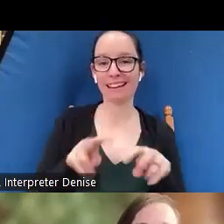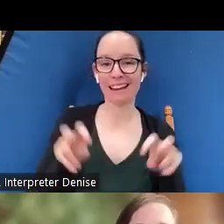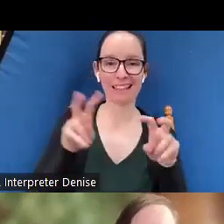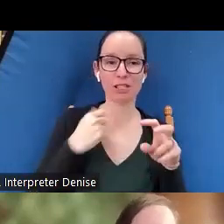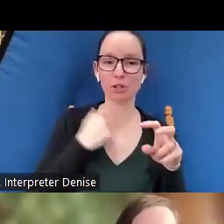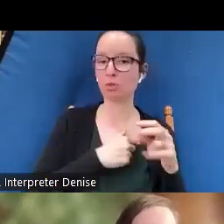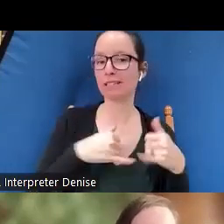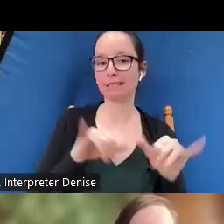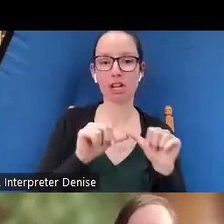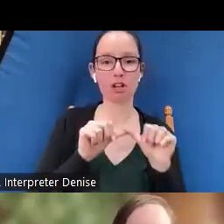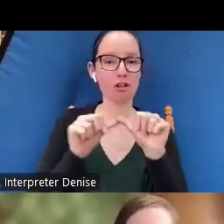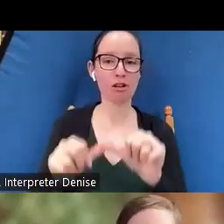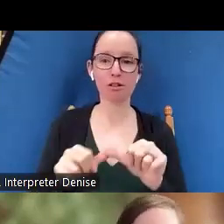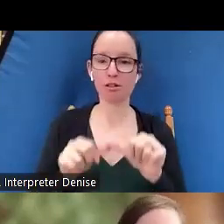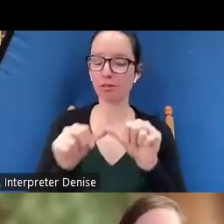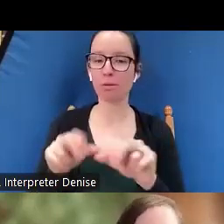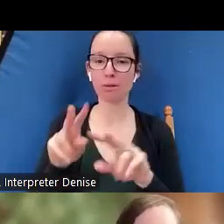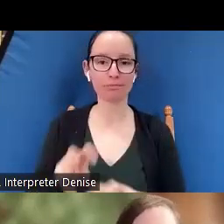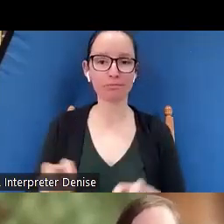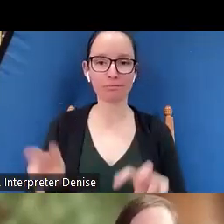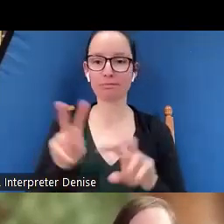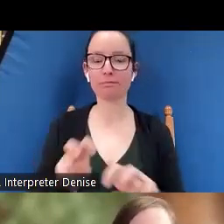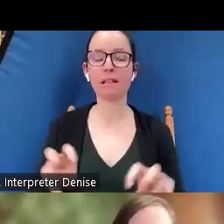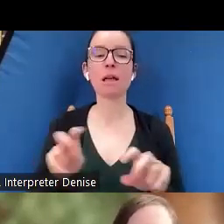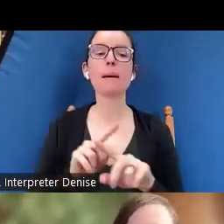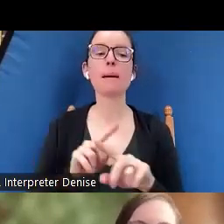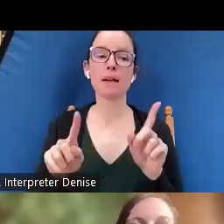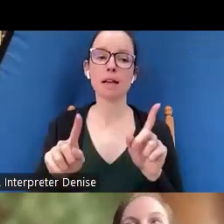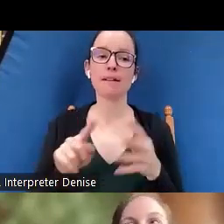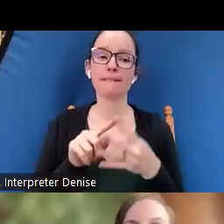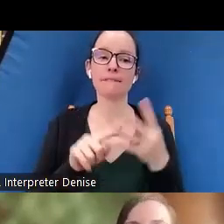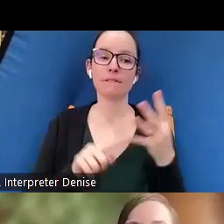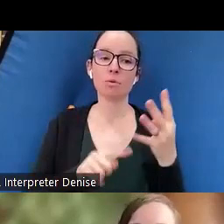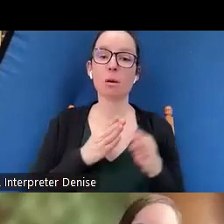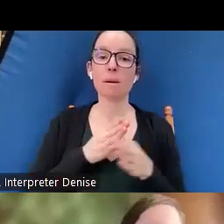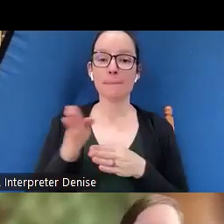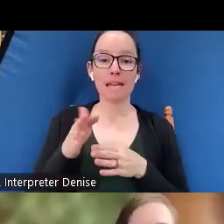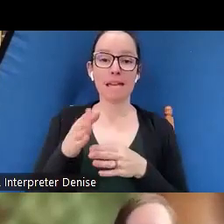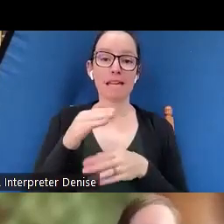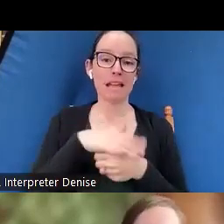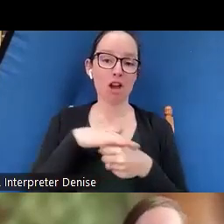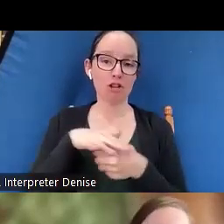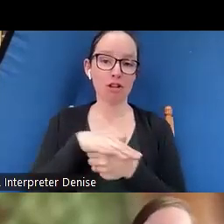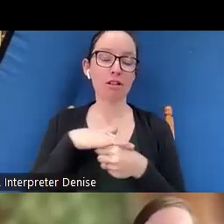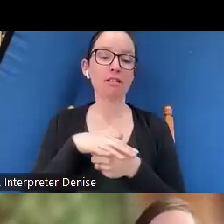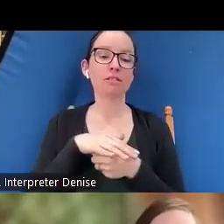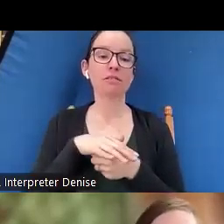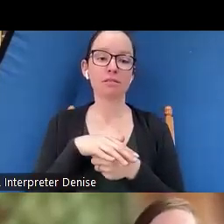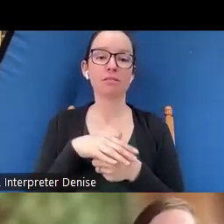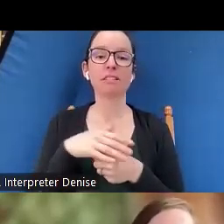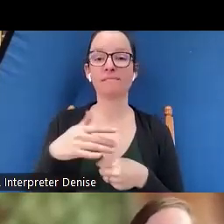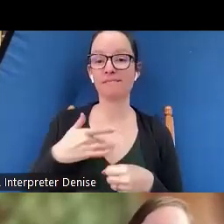wanted to dig into four main areas that we felt were would be really useful for this webinar series.